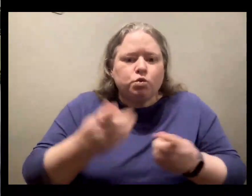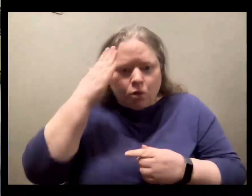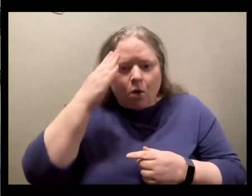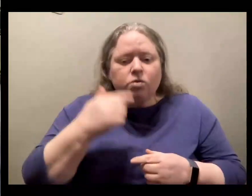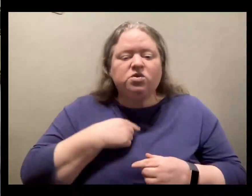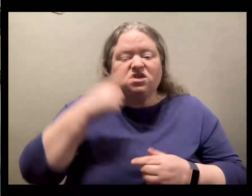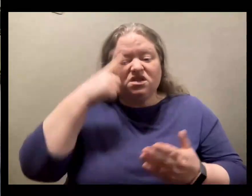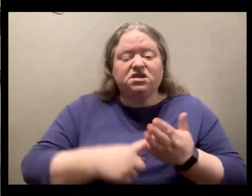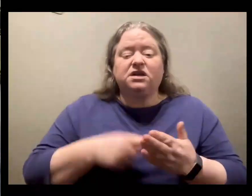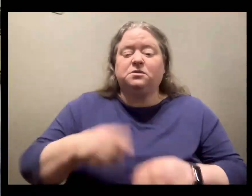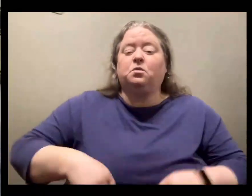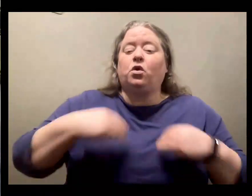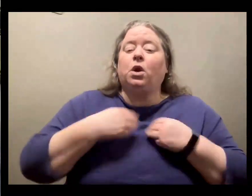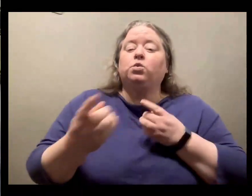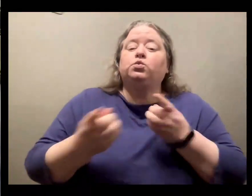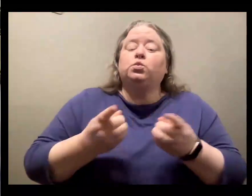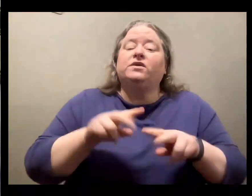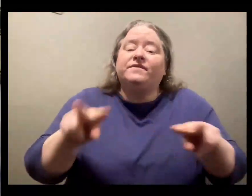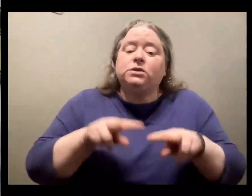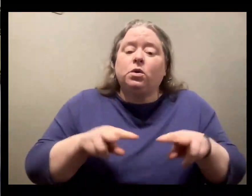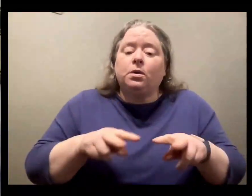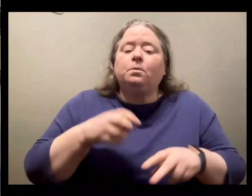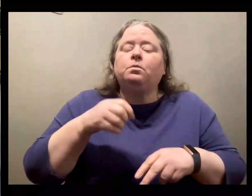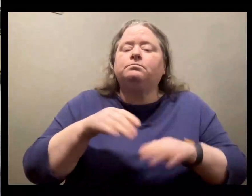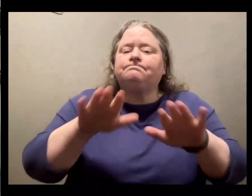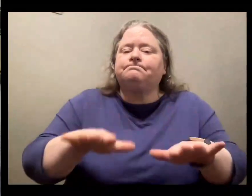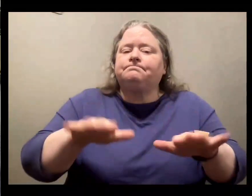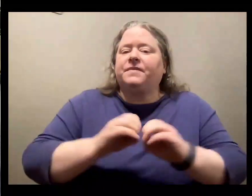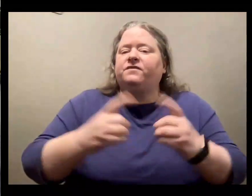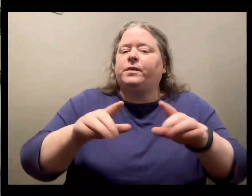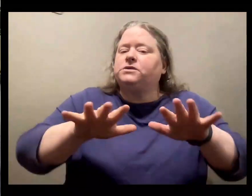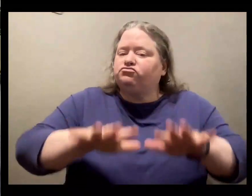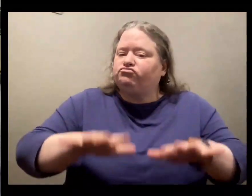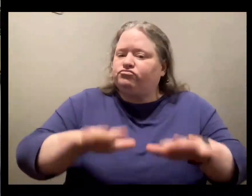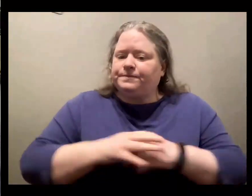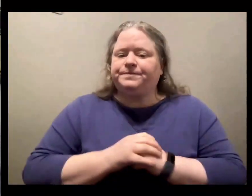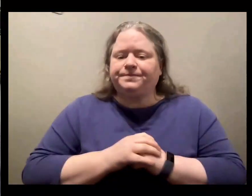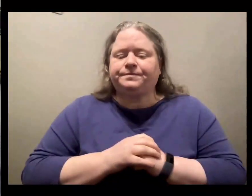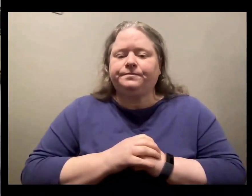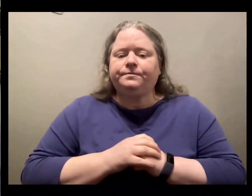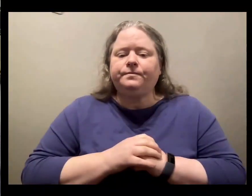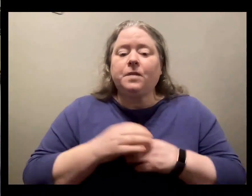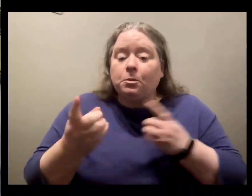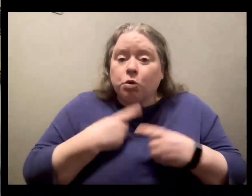So I just decided this morning I’d do a video, and put everybody at ease.